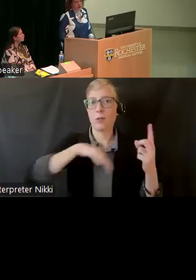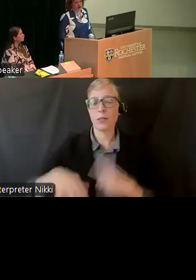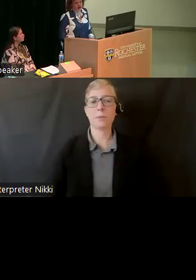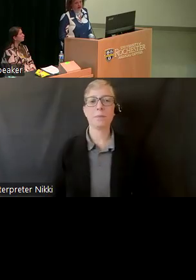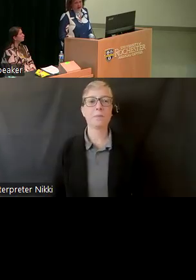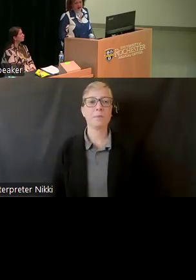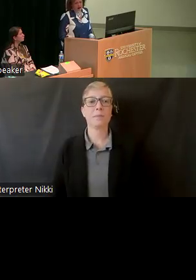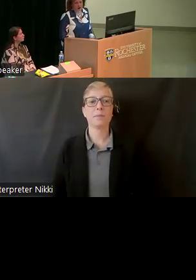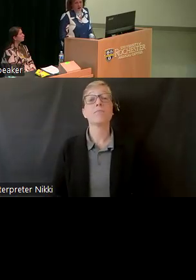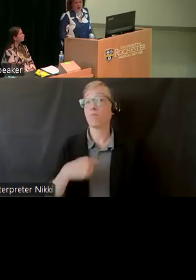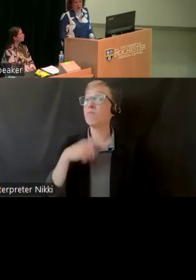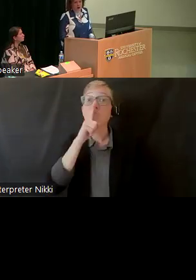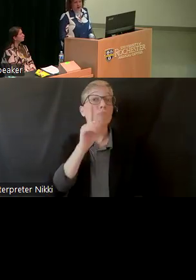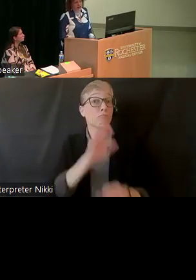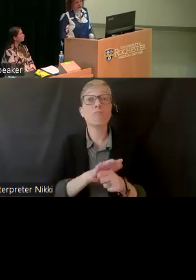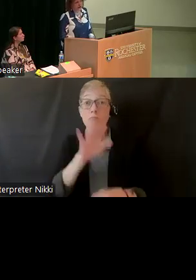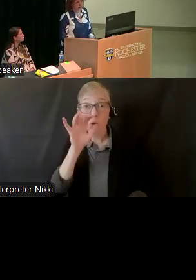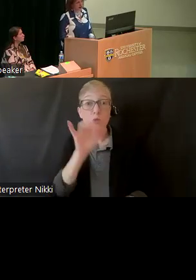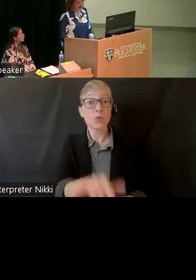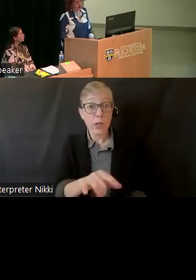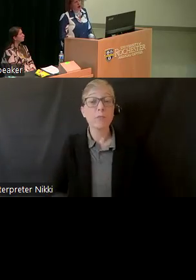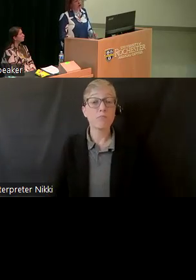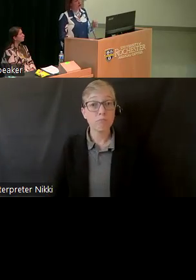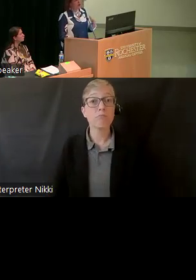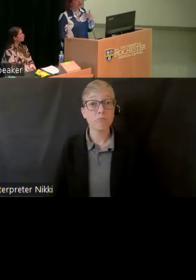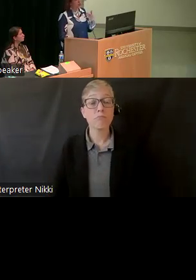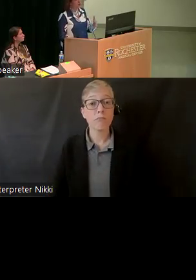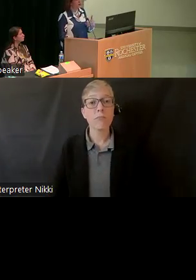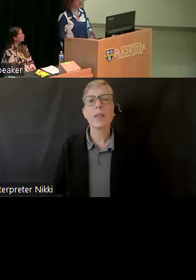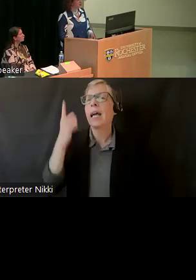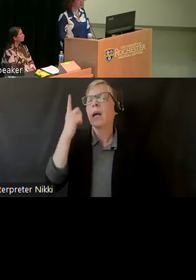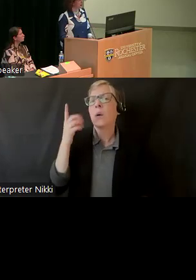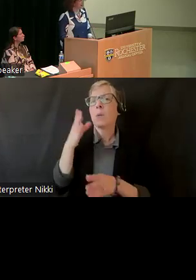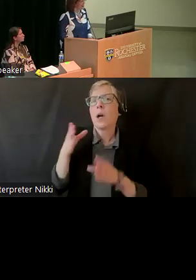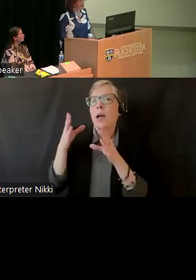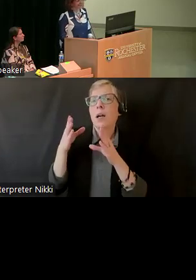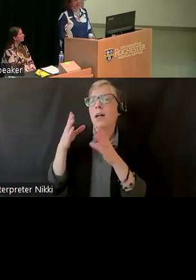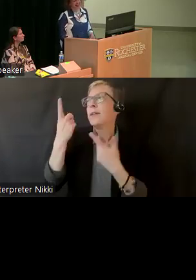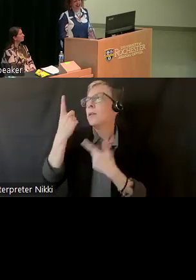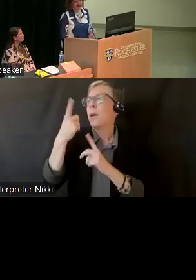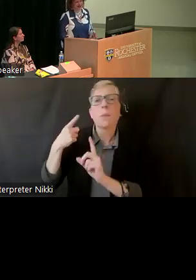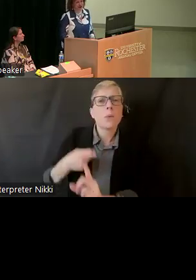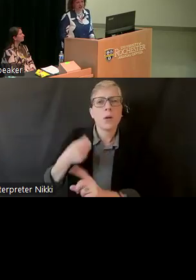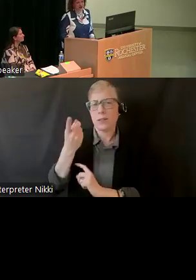to that um at one point Dr lee said "I want you to be the champion of champions." I wasn't quite